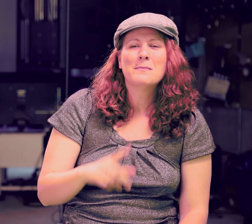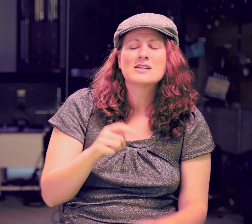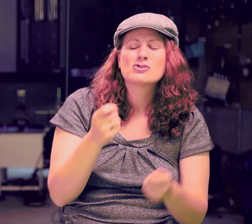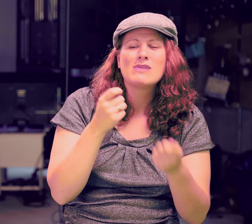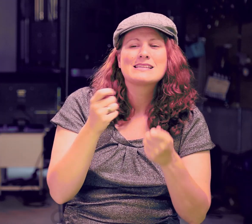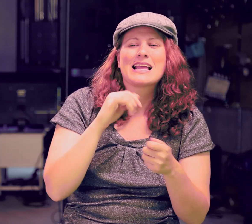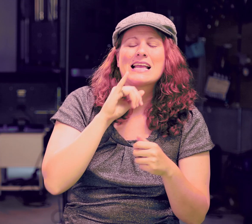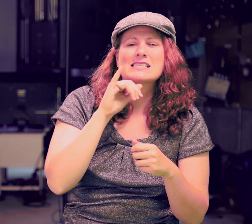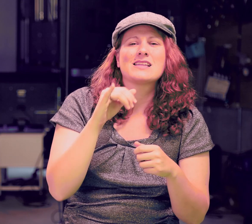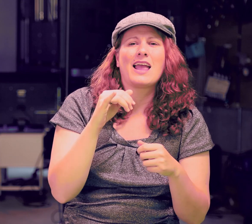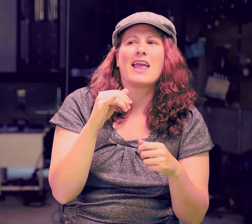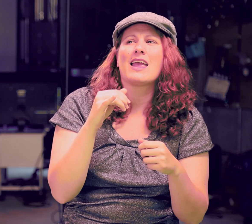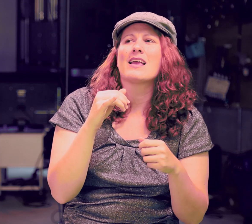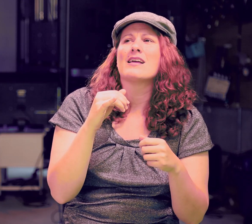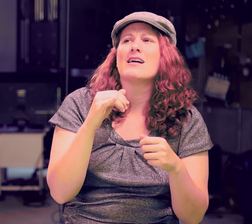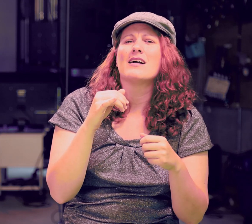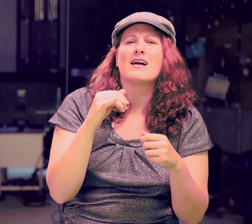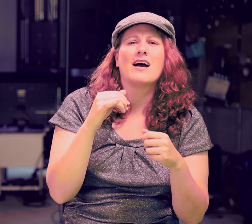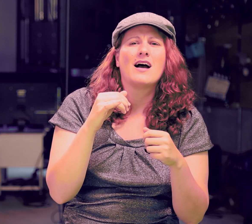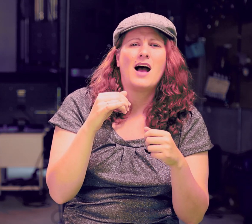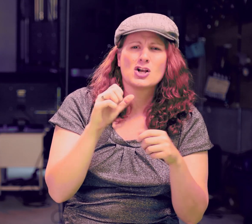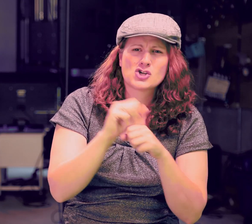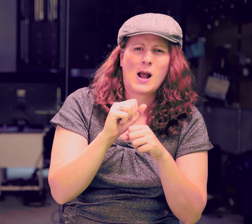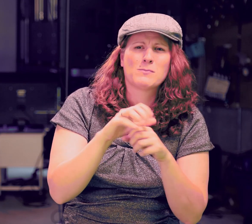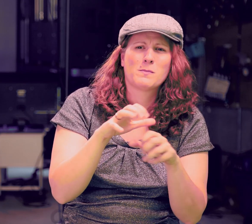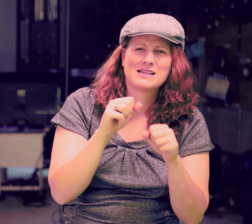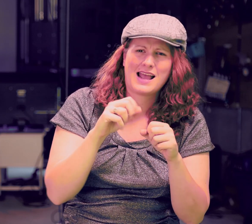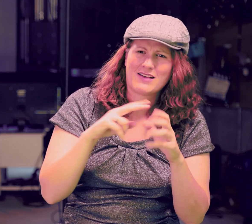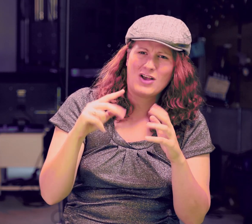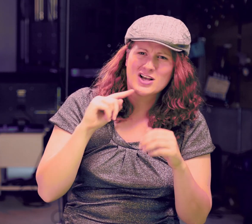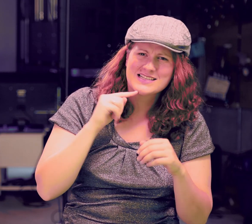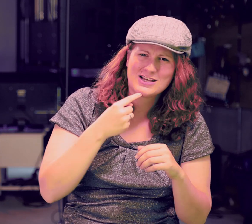but directing is a job to be taken very seriously.